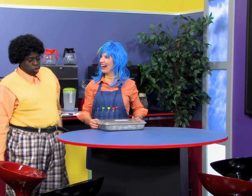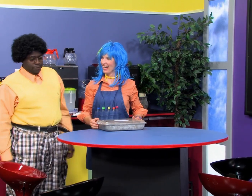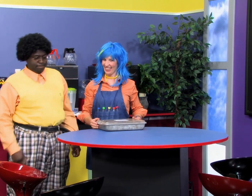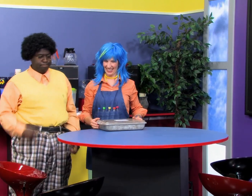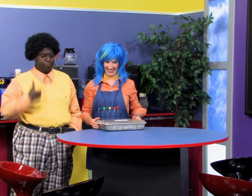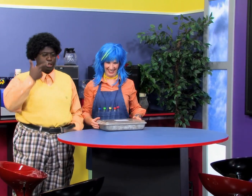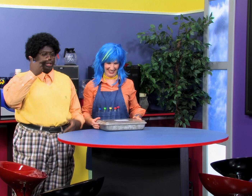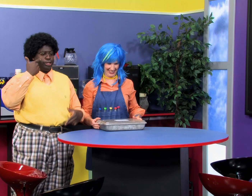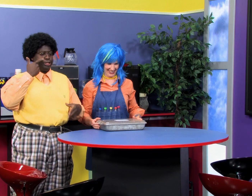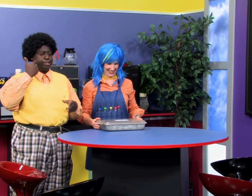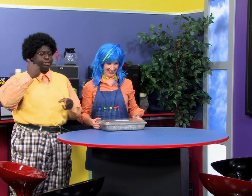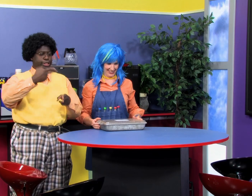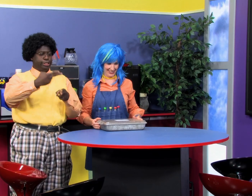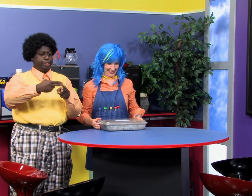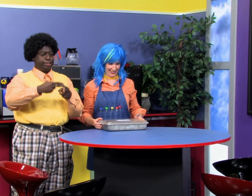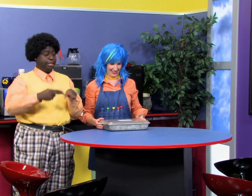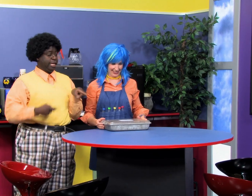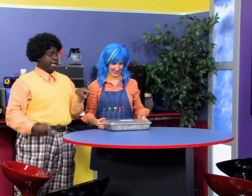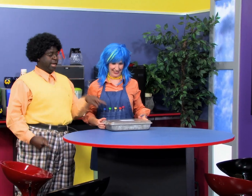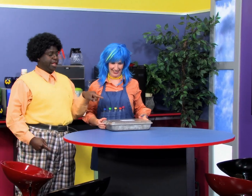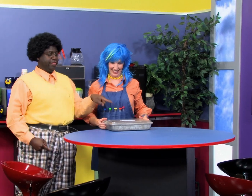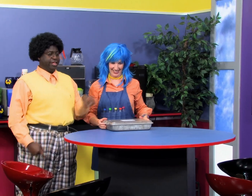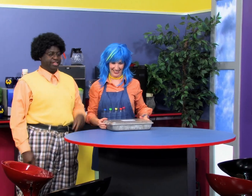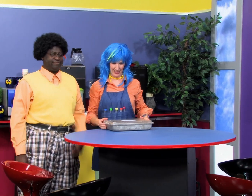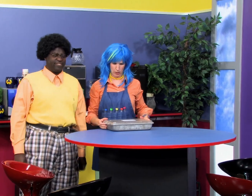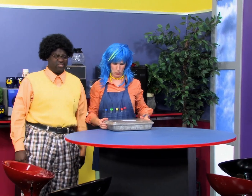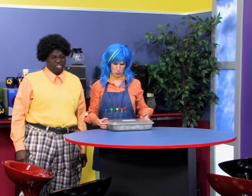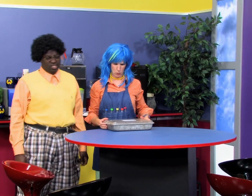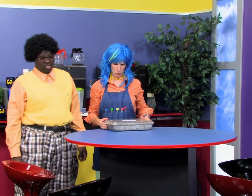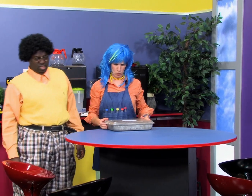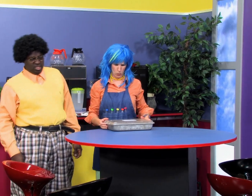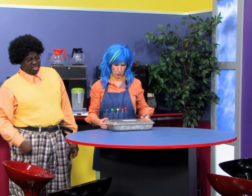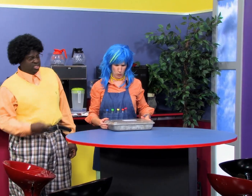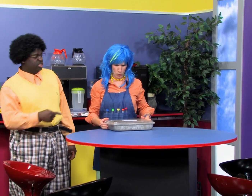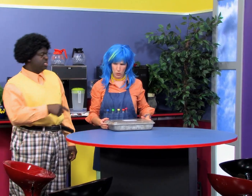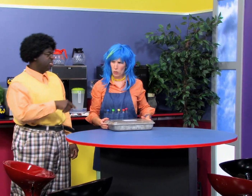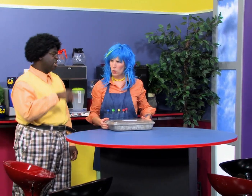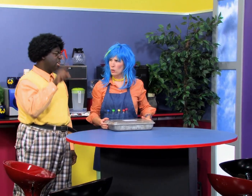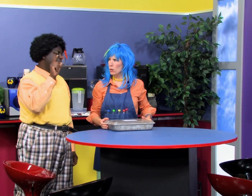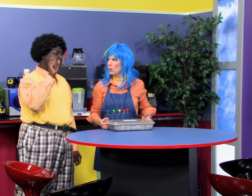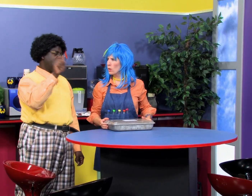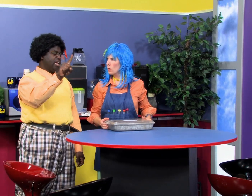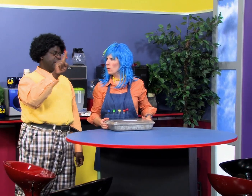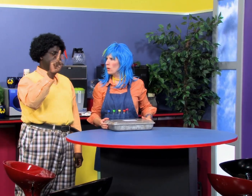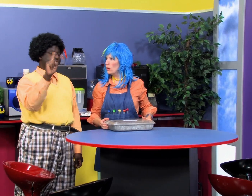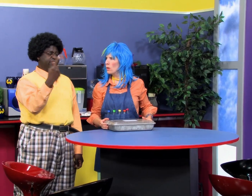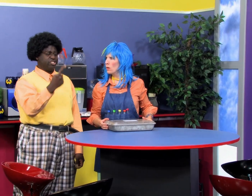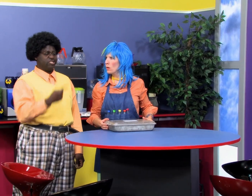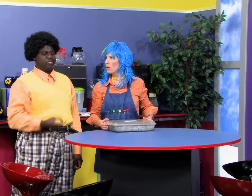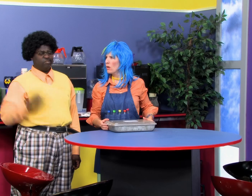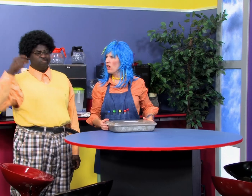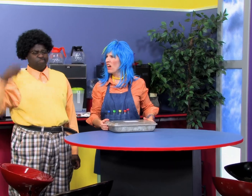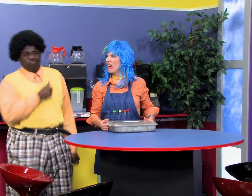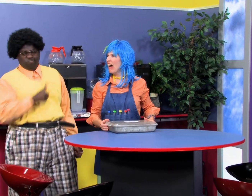HMM, IT HAS LISA'S NAME ON IT. WE SHOULD ASK FIRST.